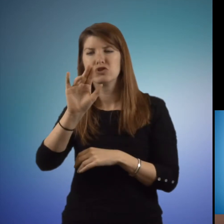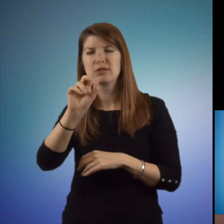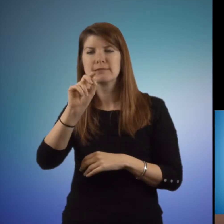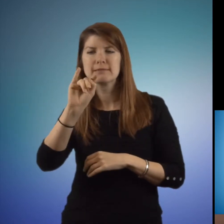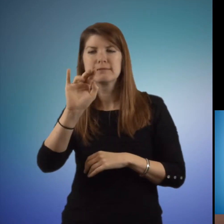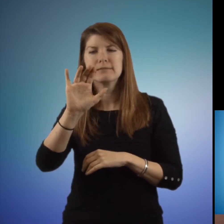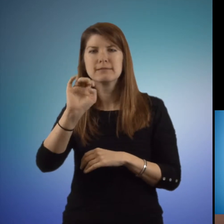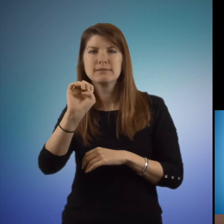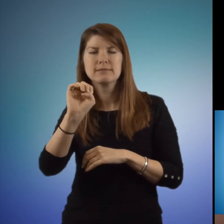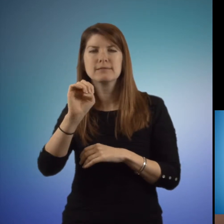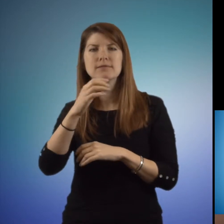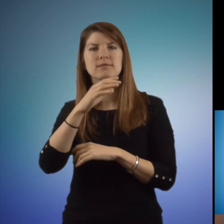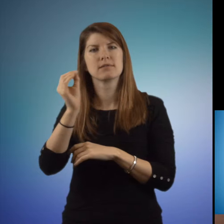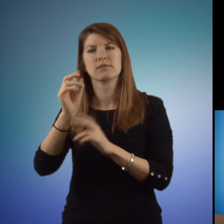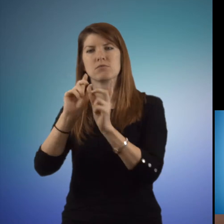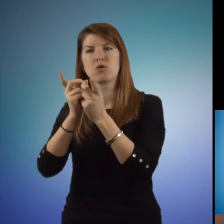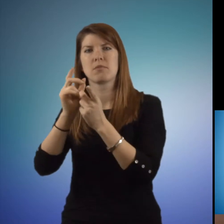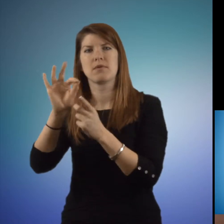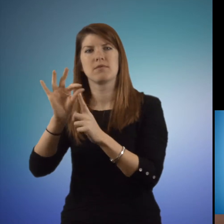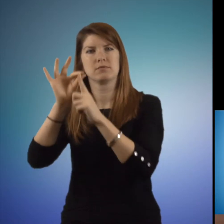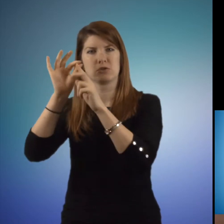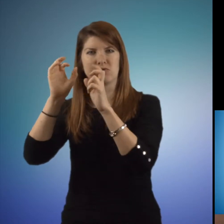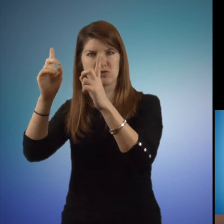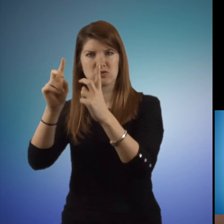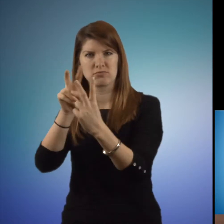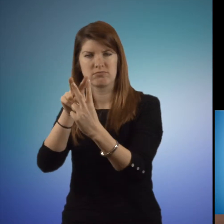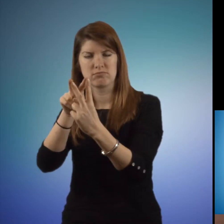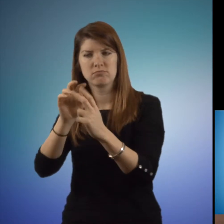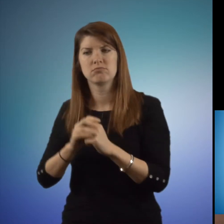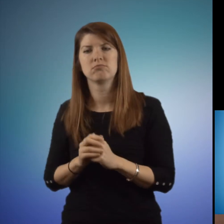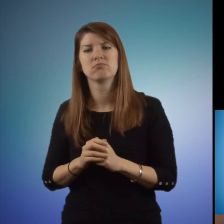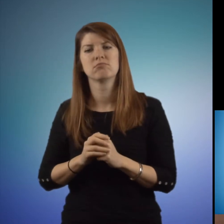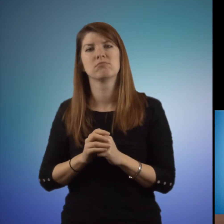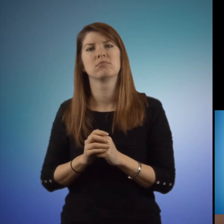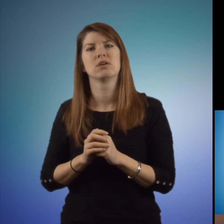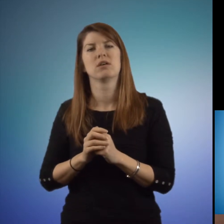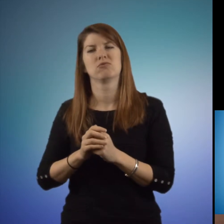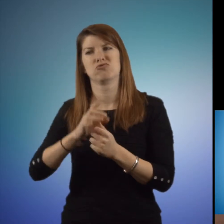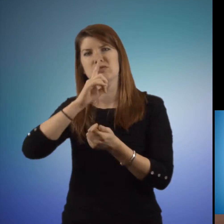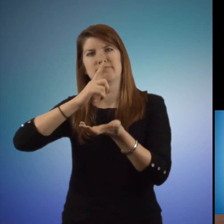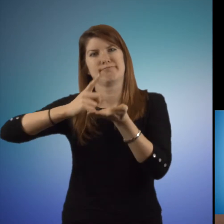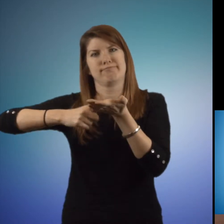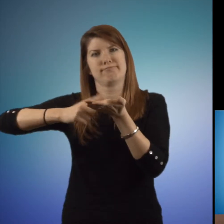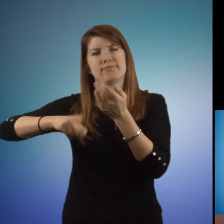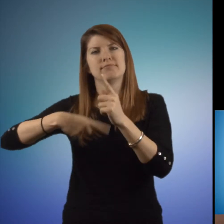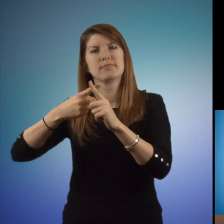of Special Education, talks about the ADA requirement for effective communication.